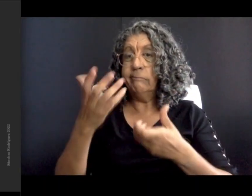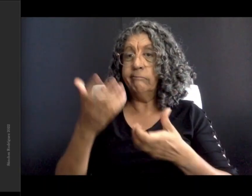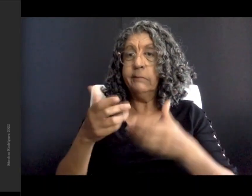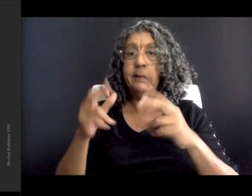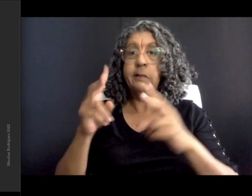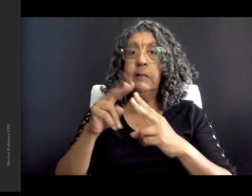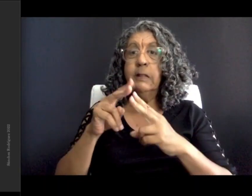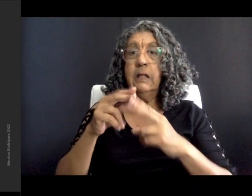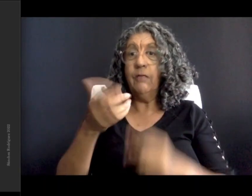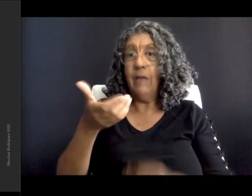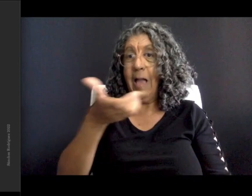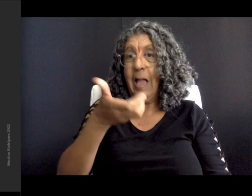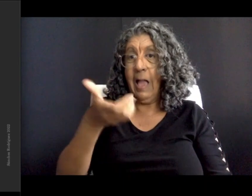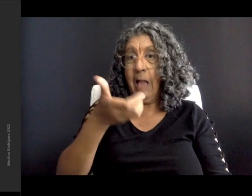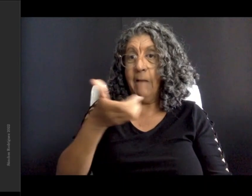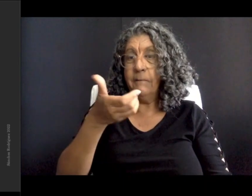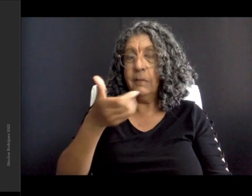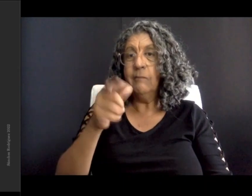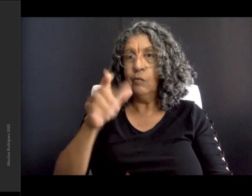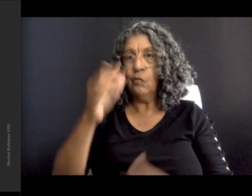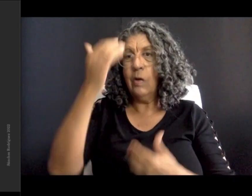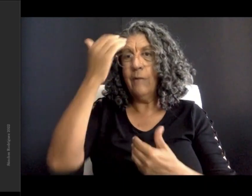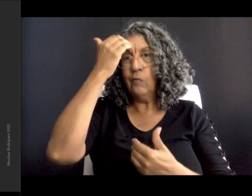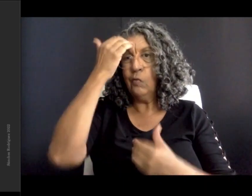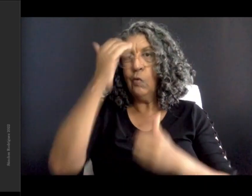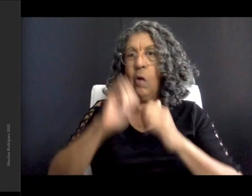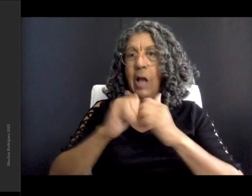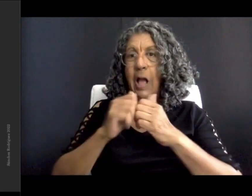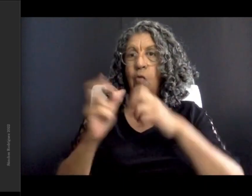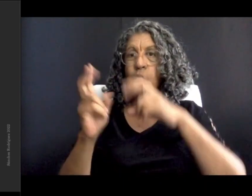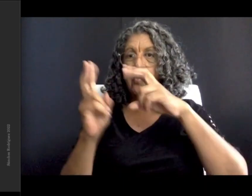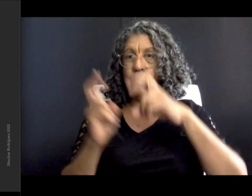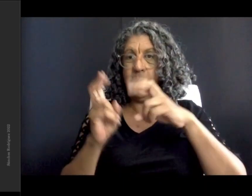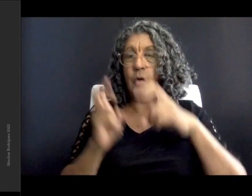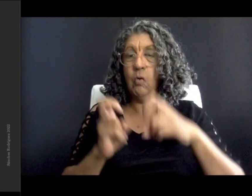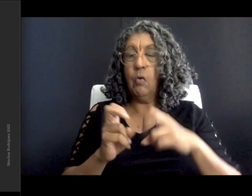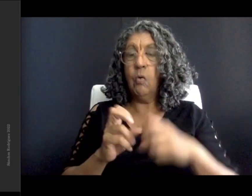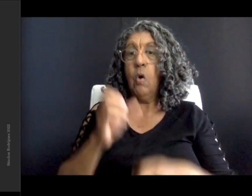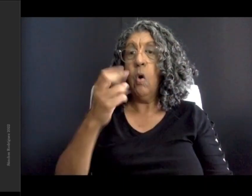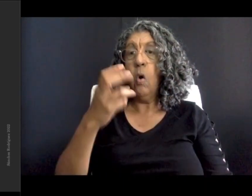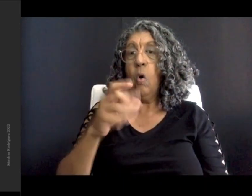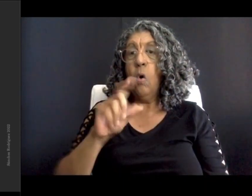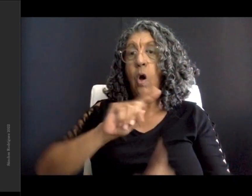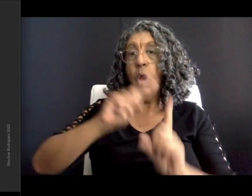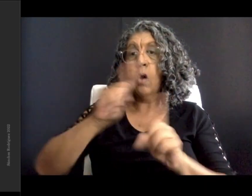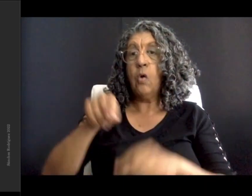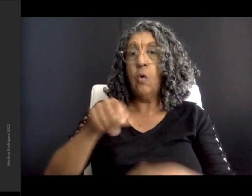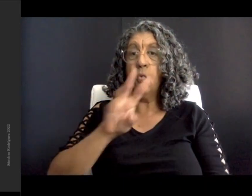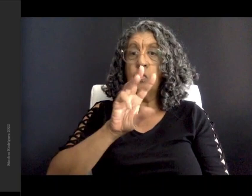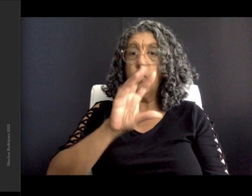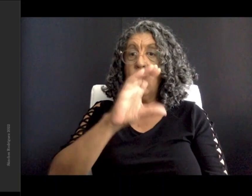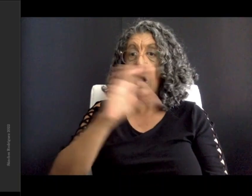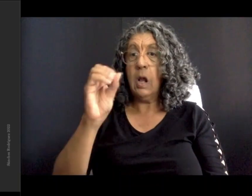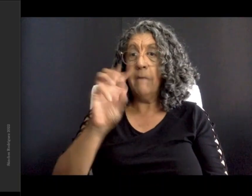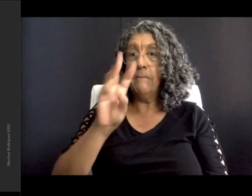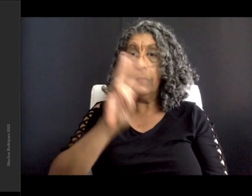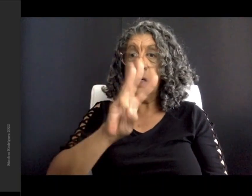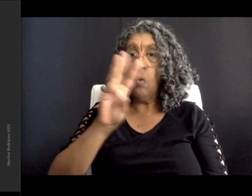an electronic system either an app where you could download it or you can go to the company's website